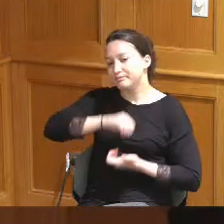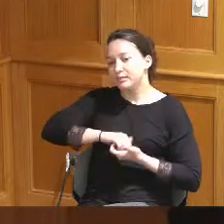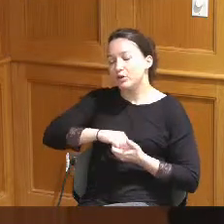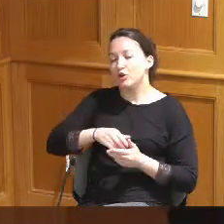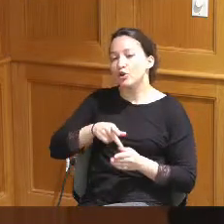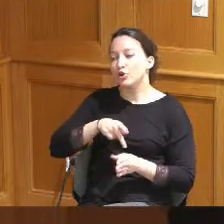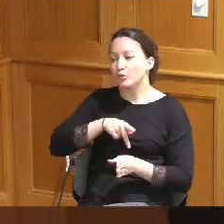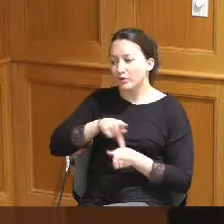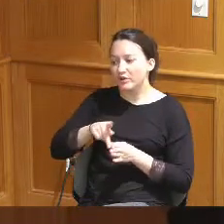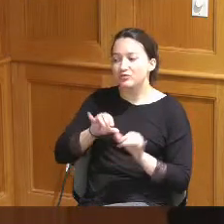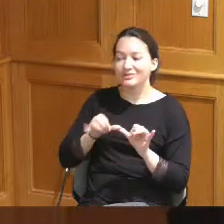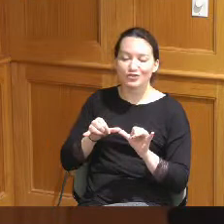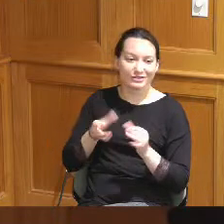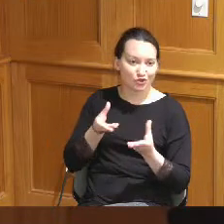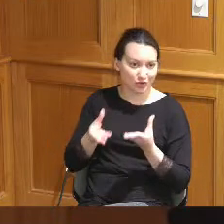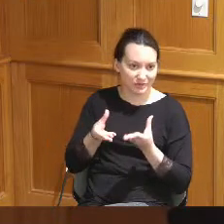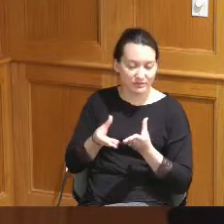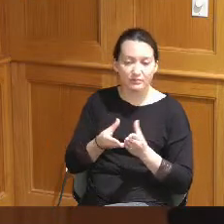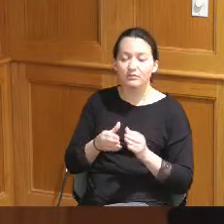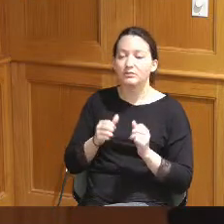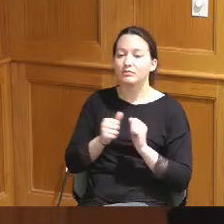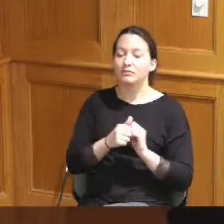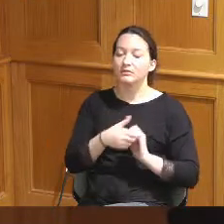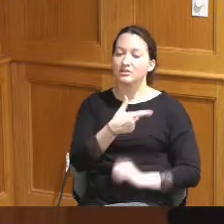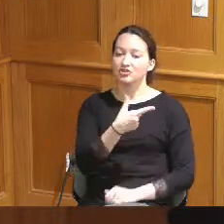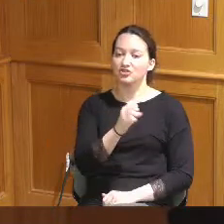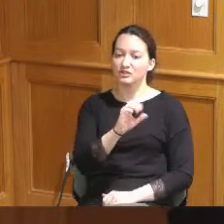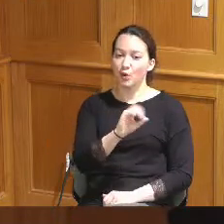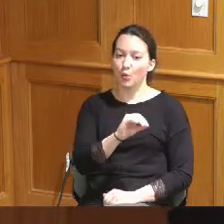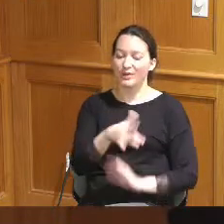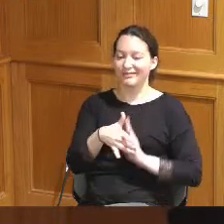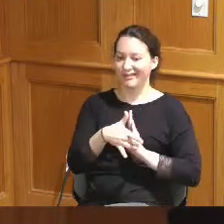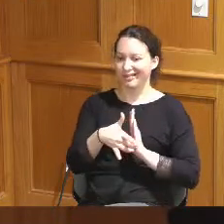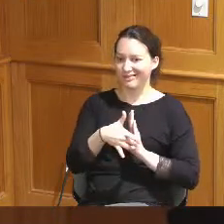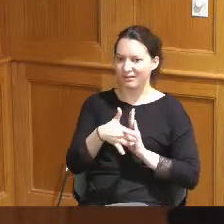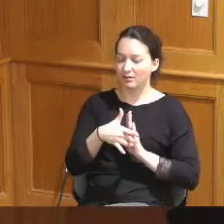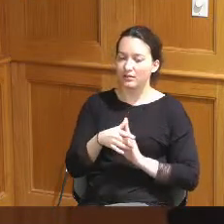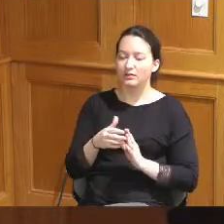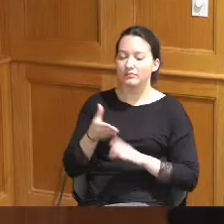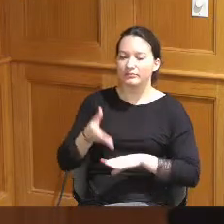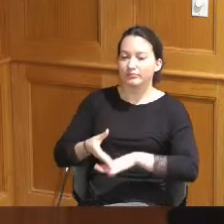Engineering Services with the geotechnology for the improvements on East Miami River Road